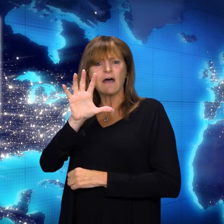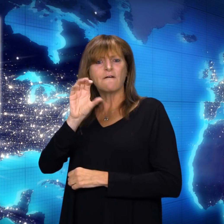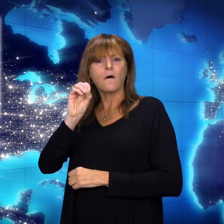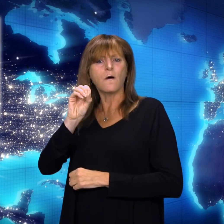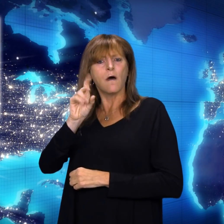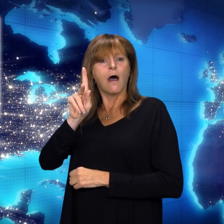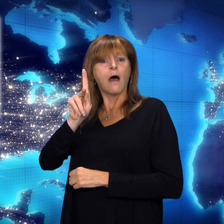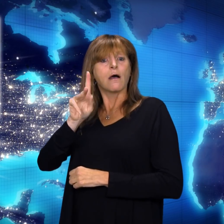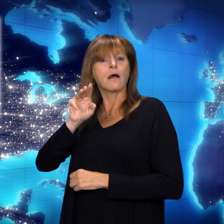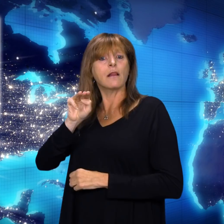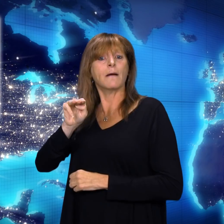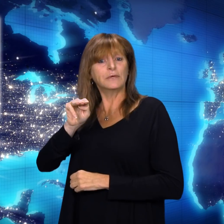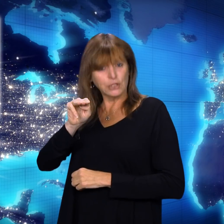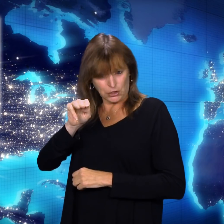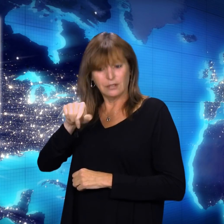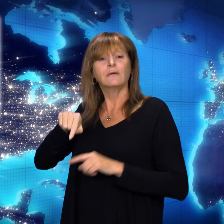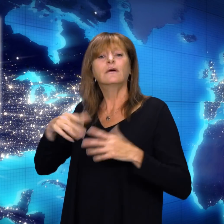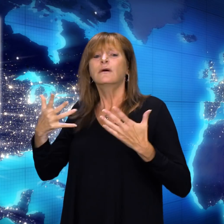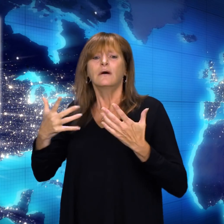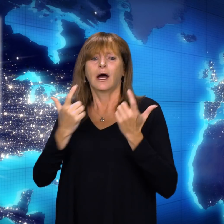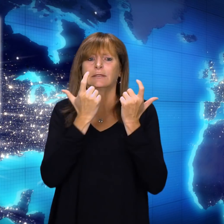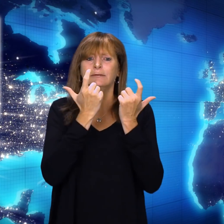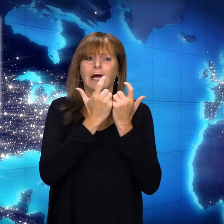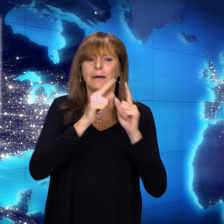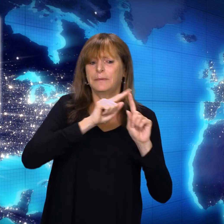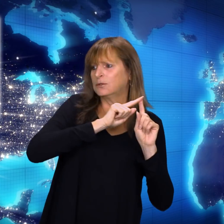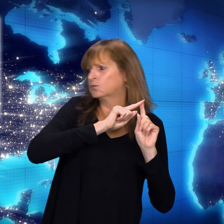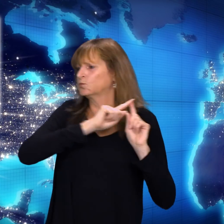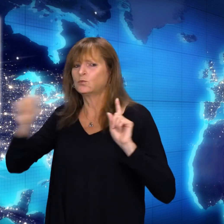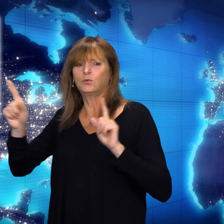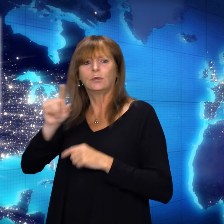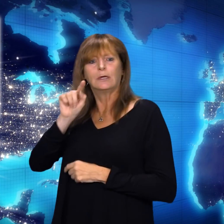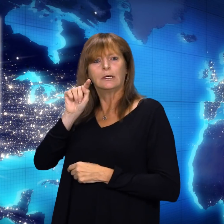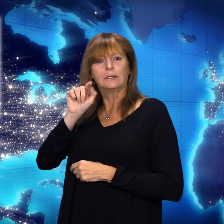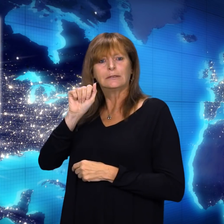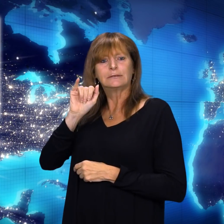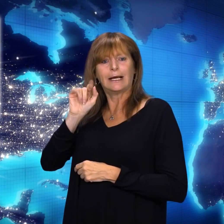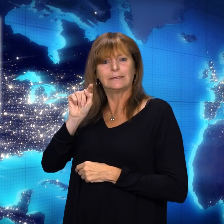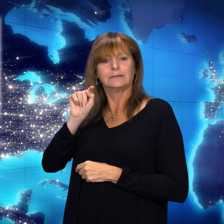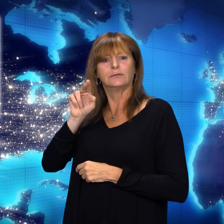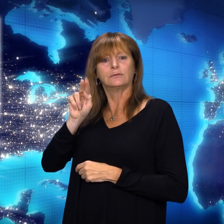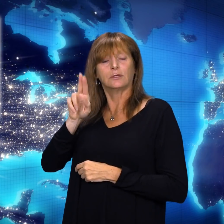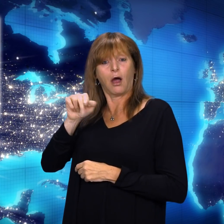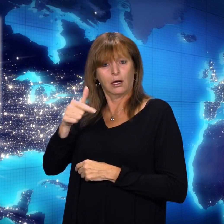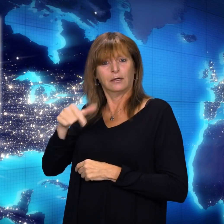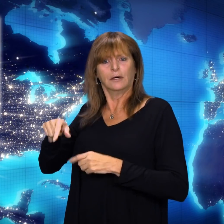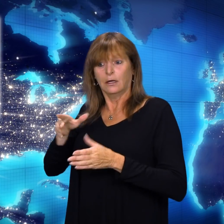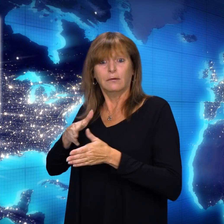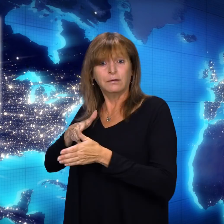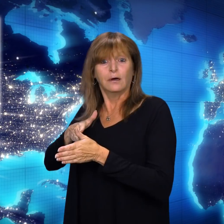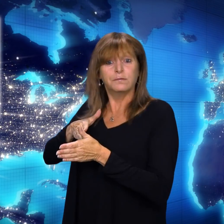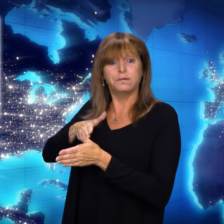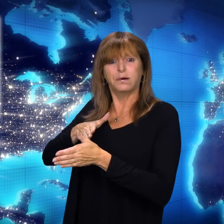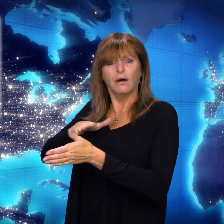Taitung when it derailed on a curve just south of Luodong. Eighteen